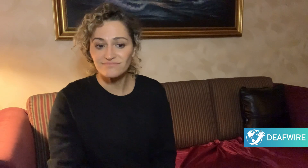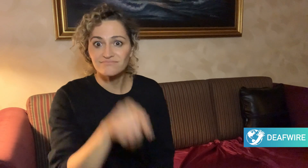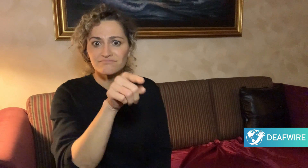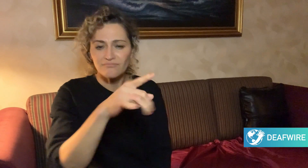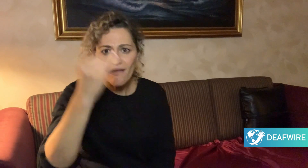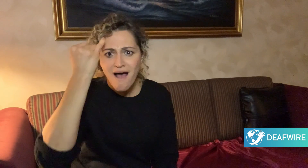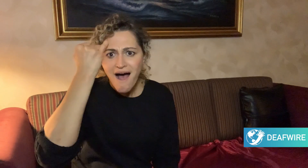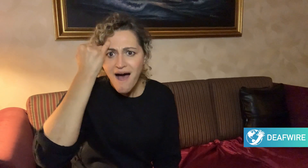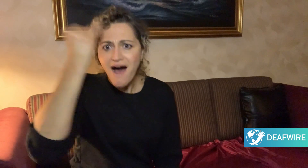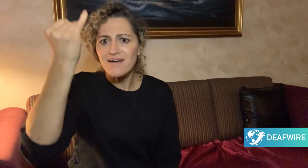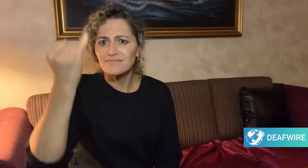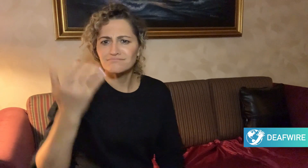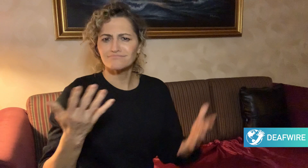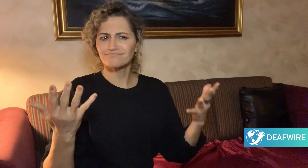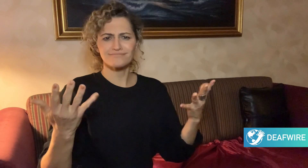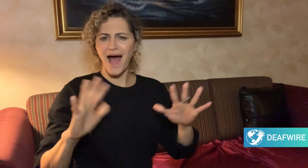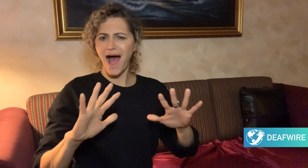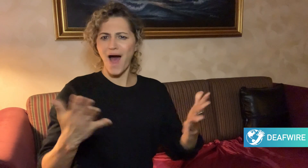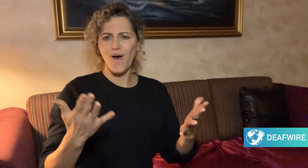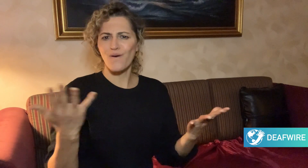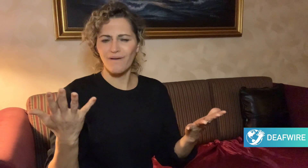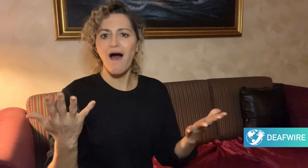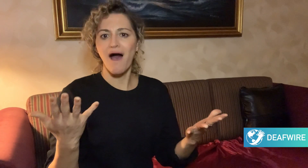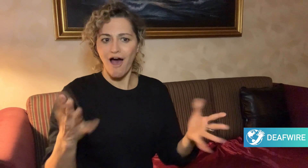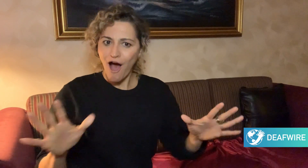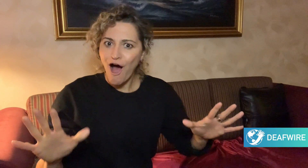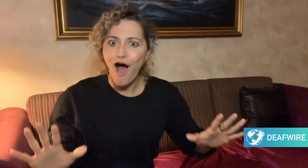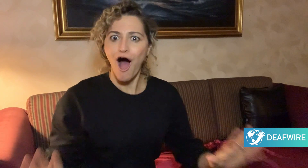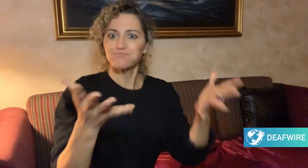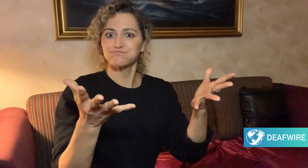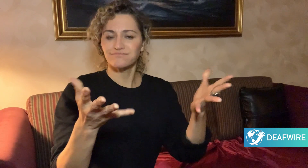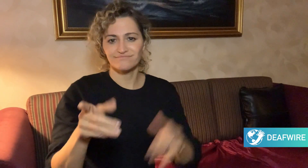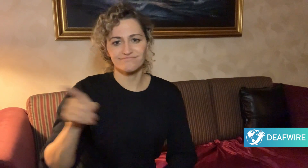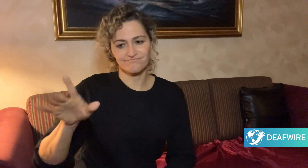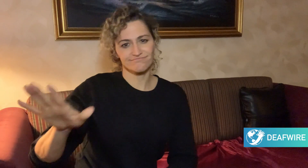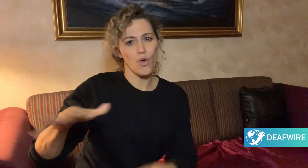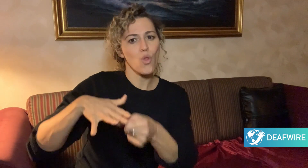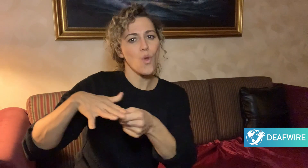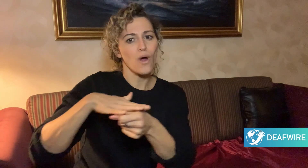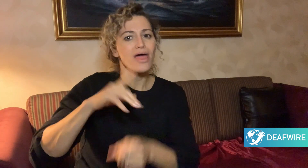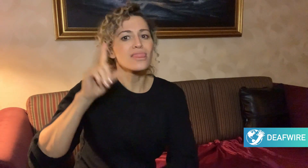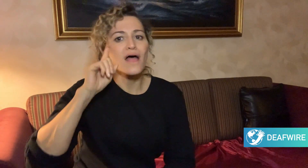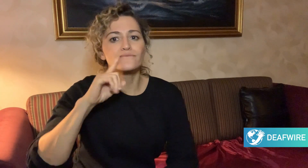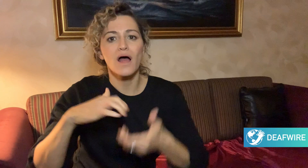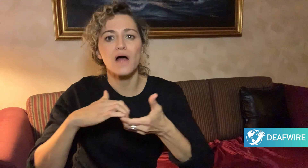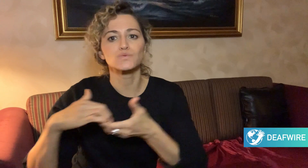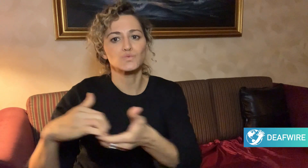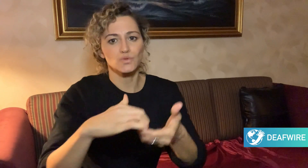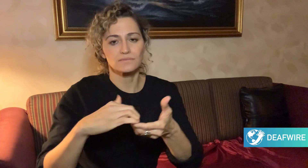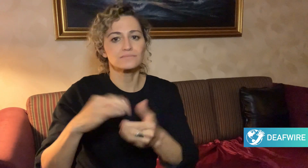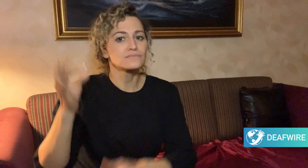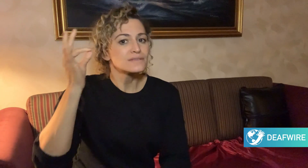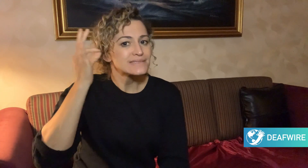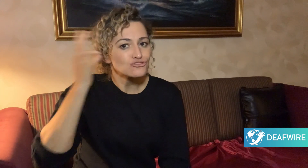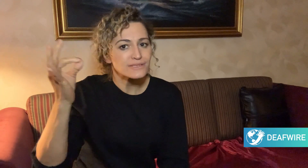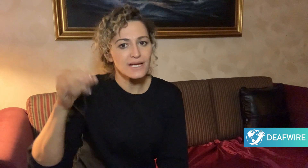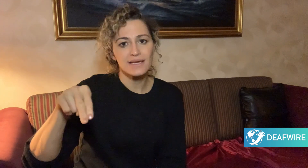This initiative was promoted by the local Deaf organization,